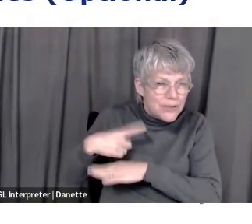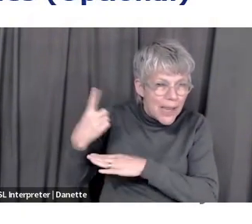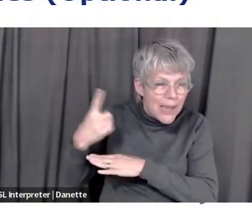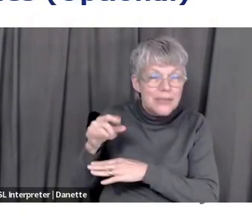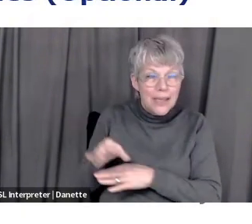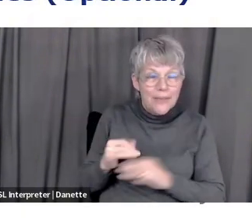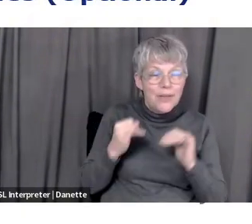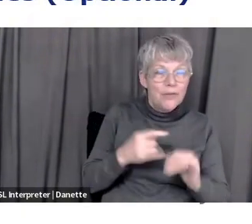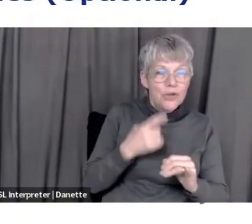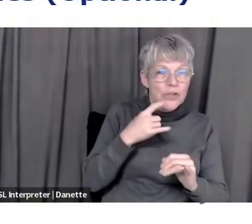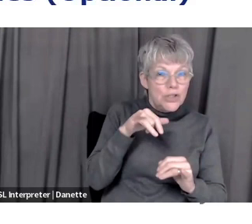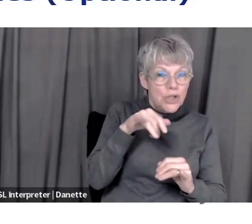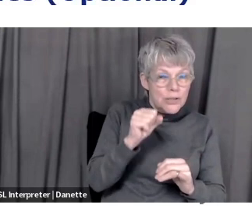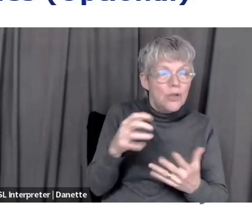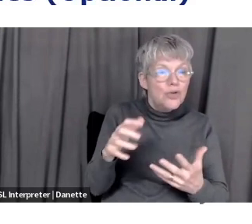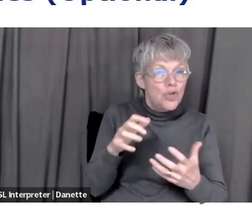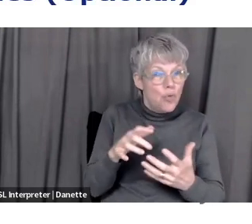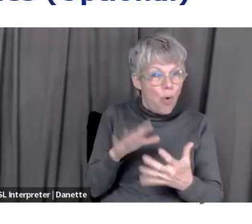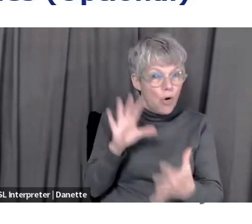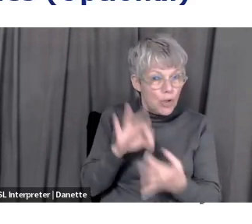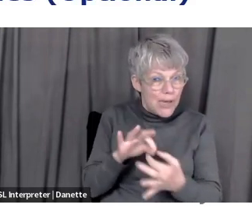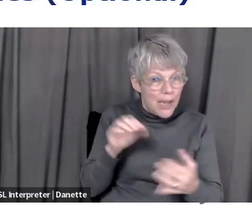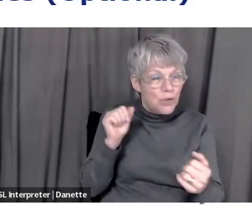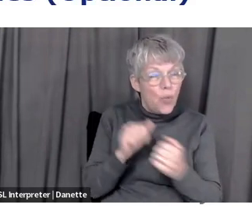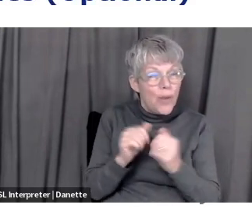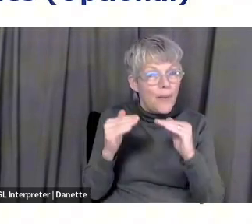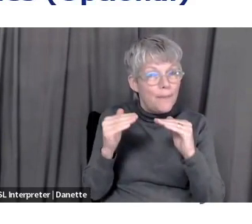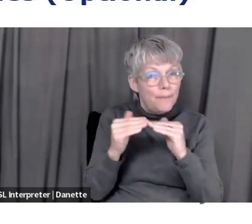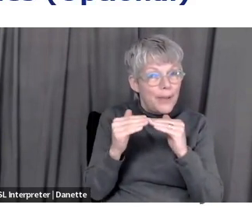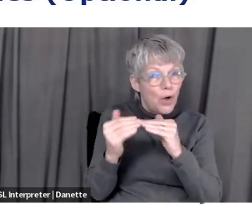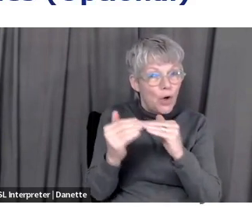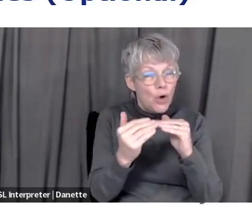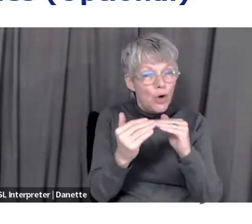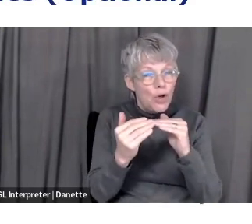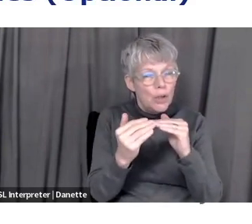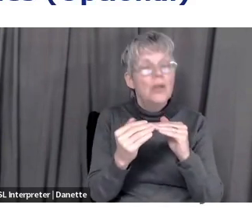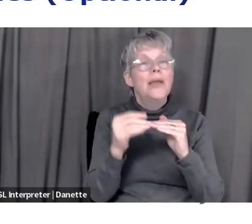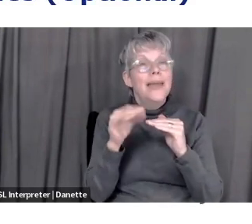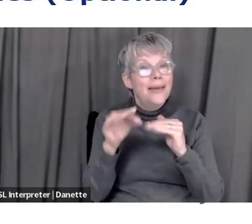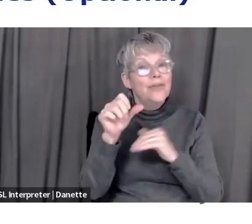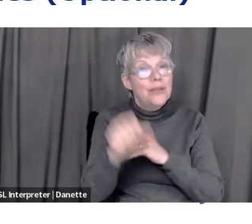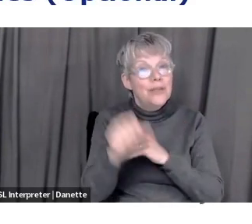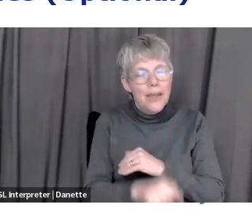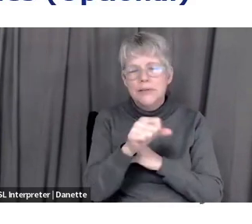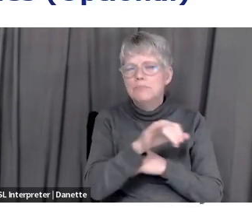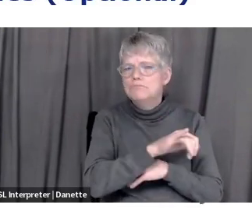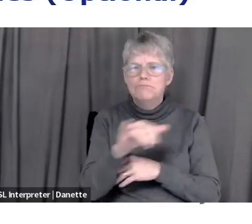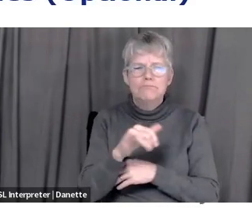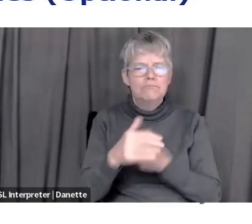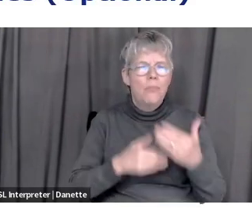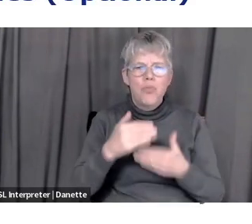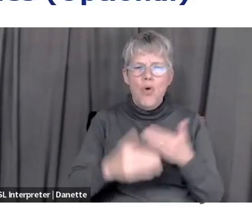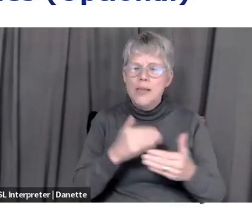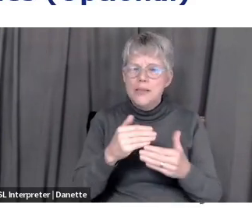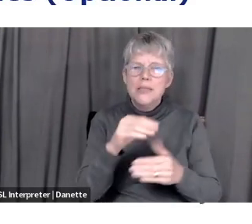If individual answer is yes, then we ask would you like to connect with a peer and that if they say yes then we follow the same process.